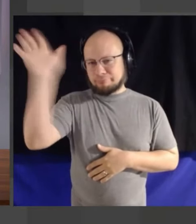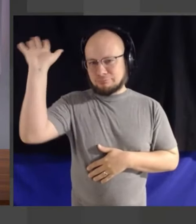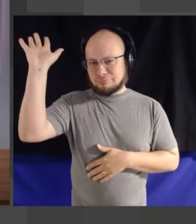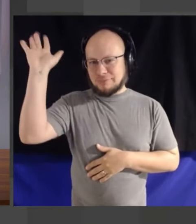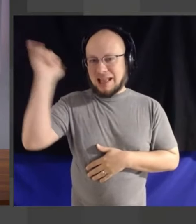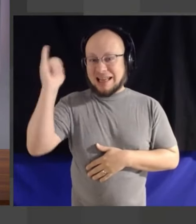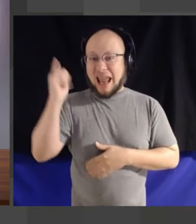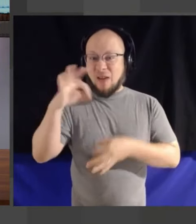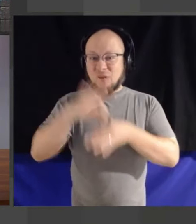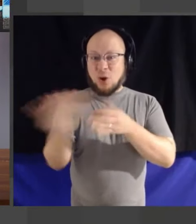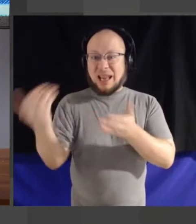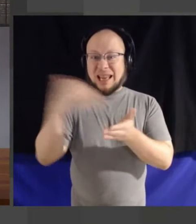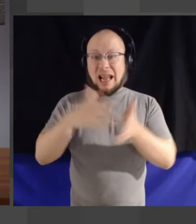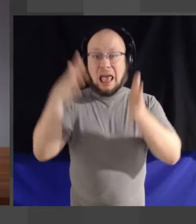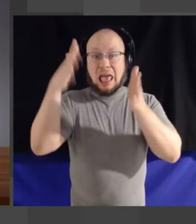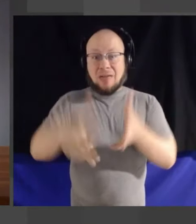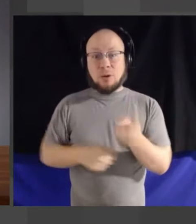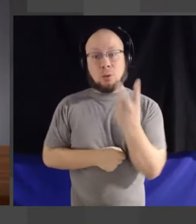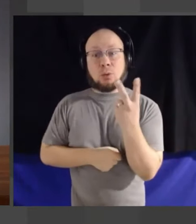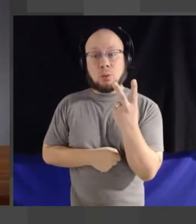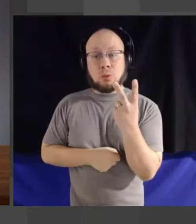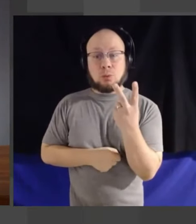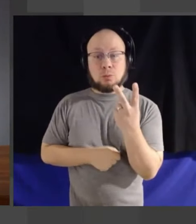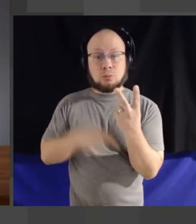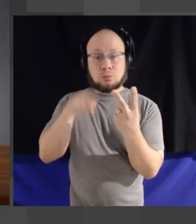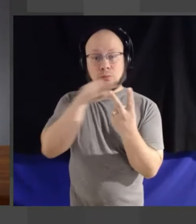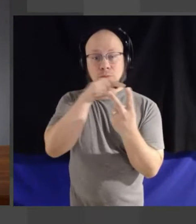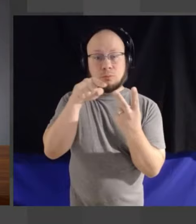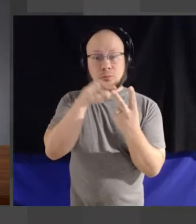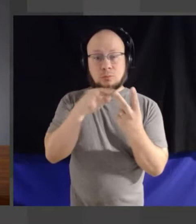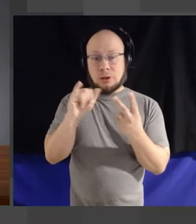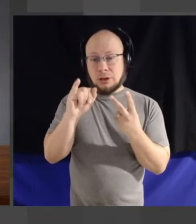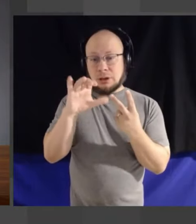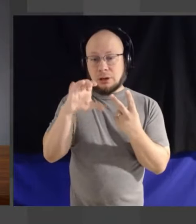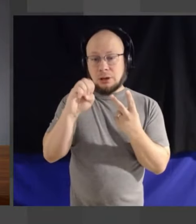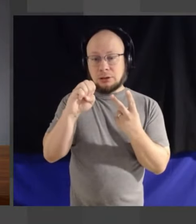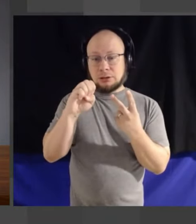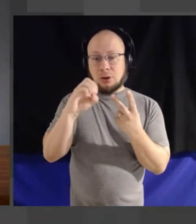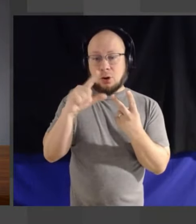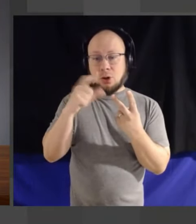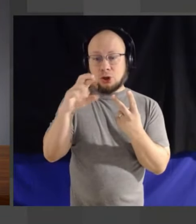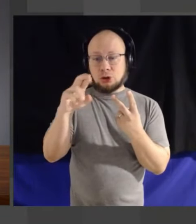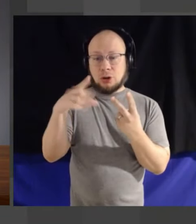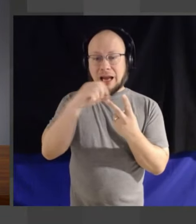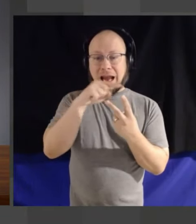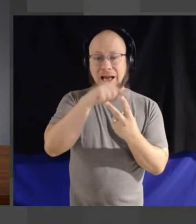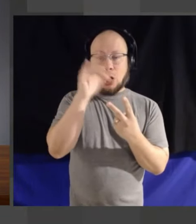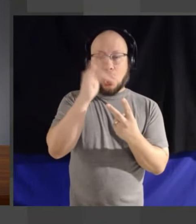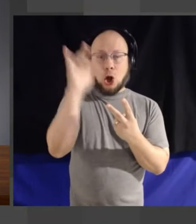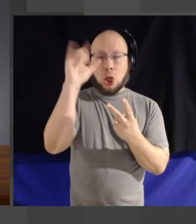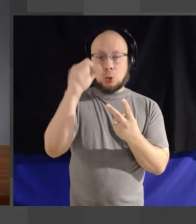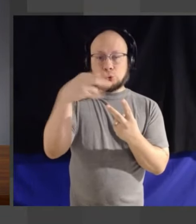FAREWELL TO THE POOR MOOBLOOM AND FORGET IT EVER EXISTED.